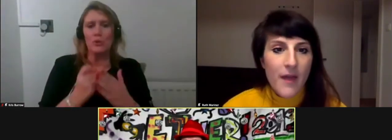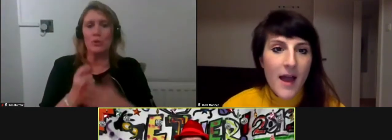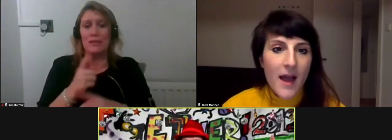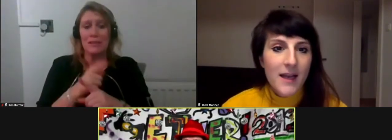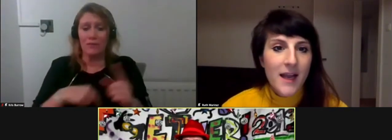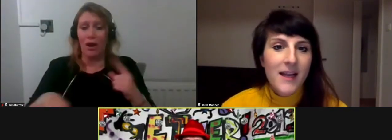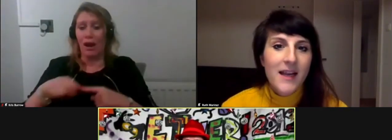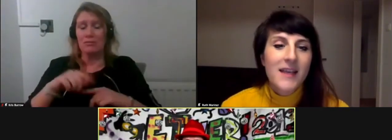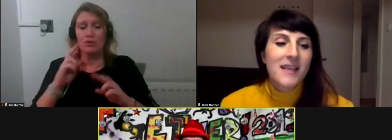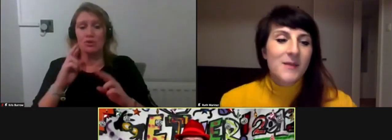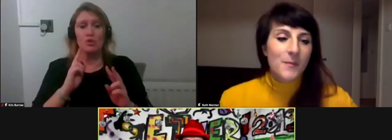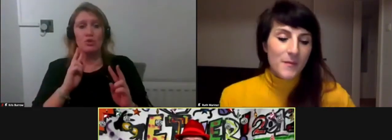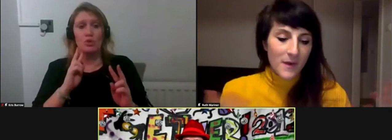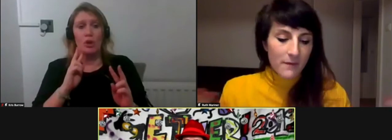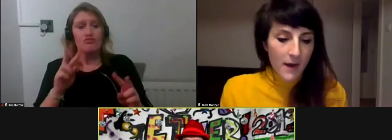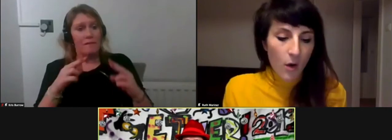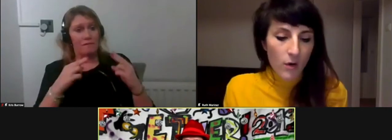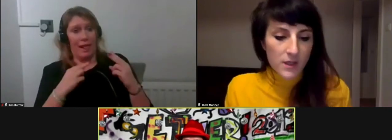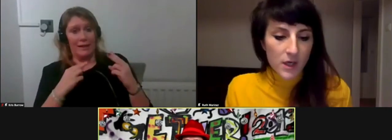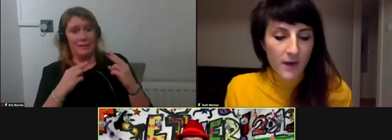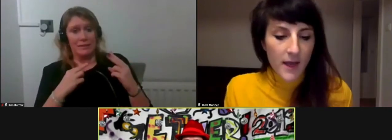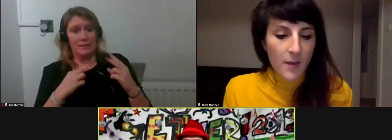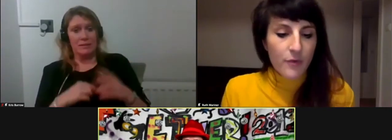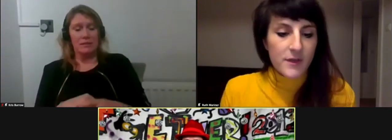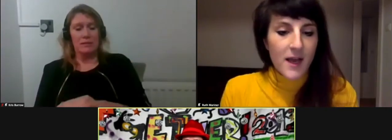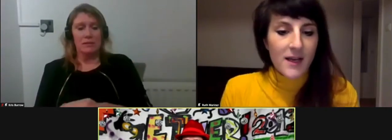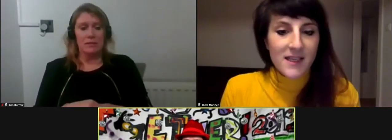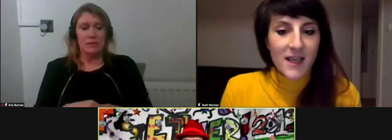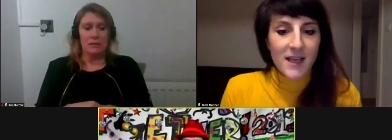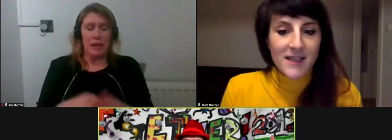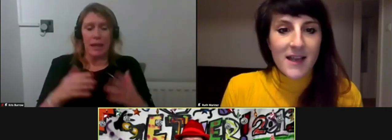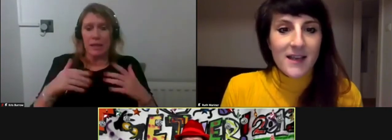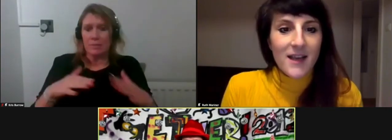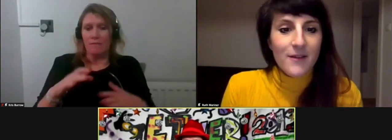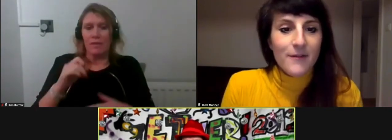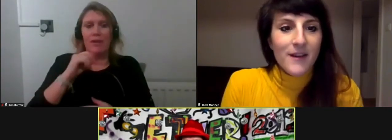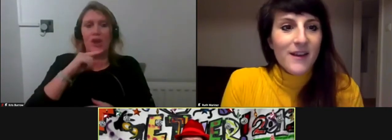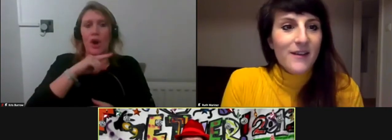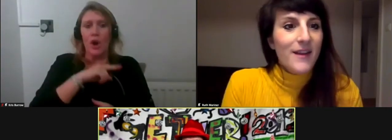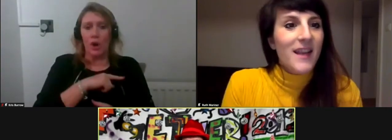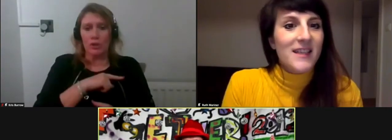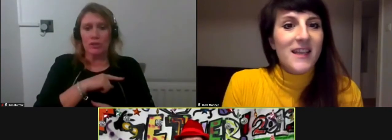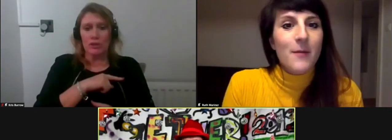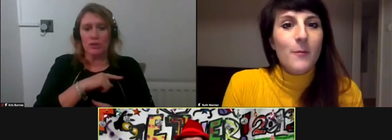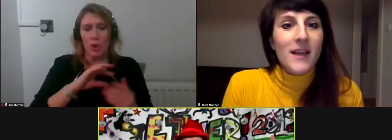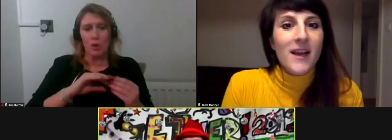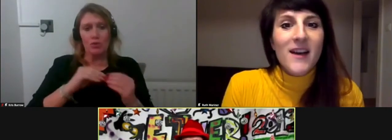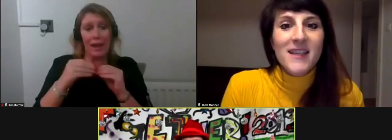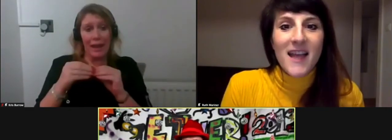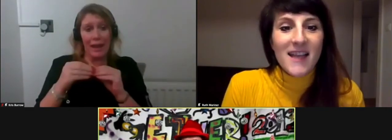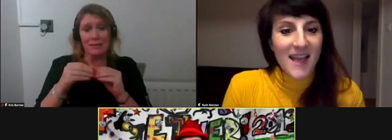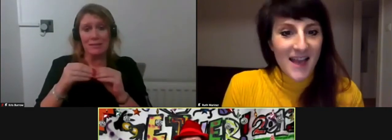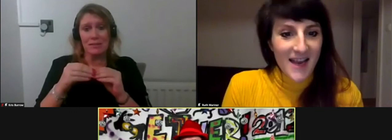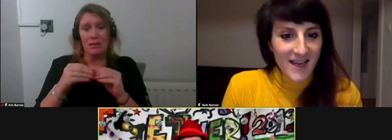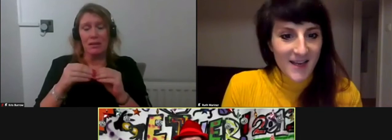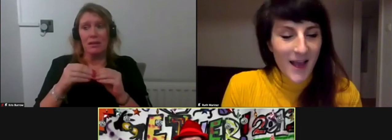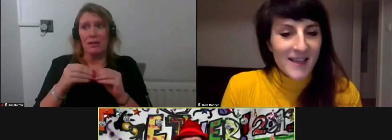on that, and because it's, it's been very odd to create a product that's then kind of finished and then we can't edit in any